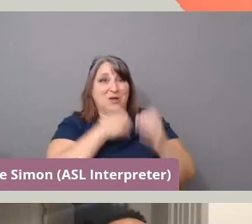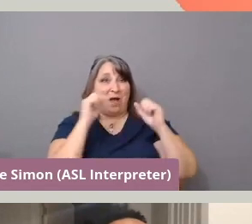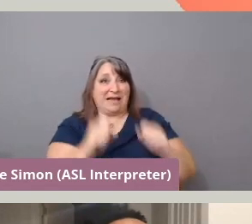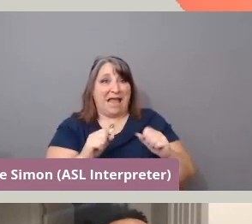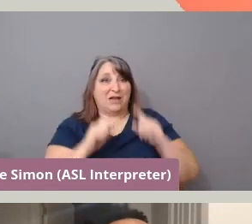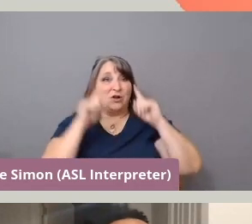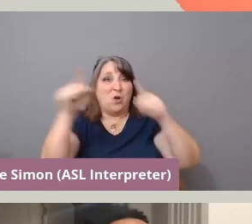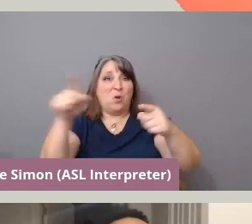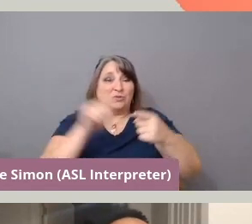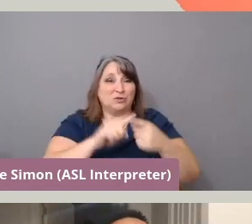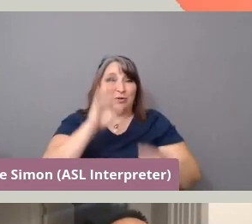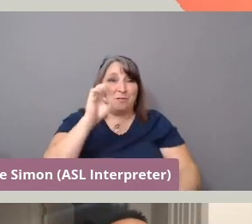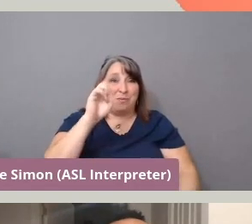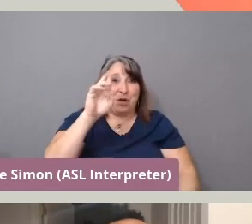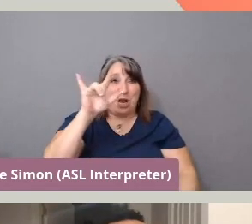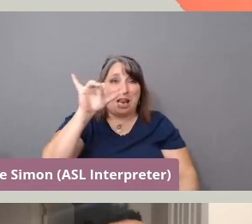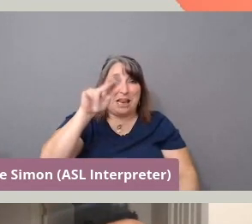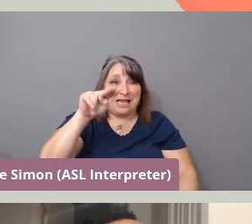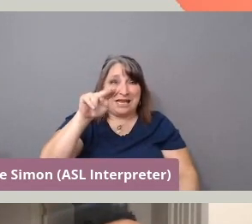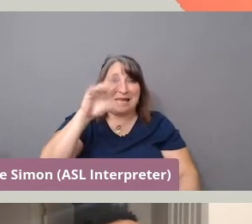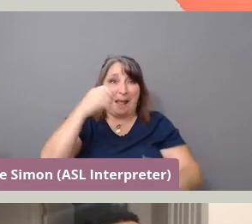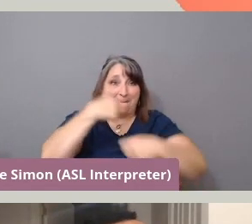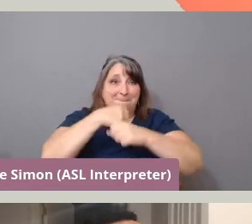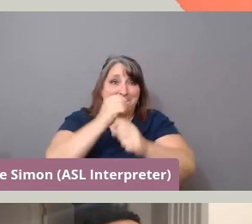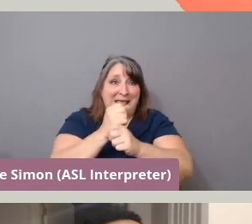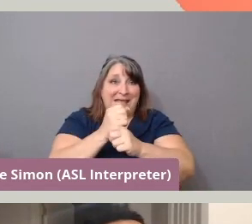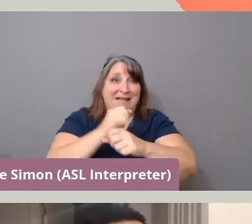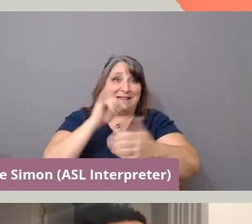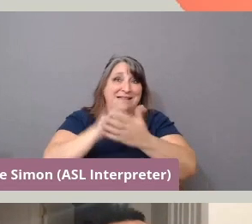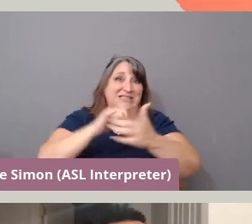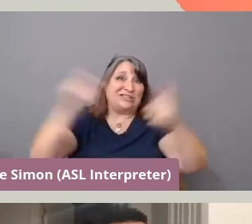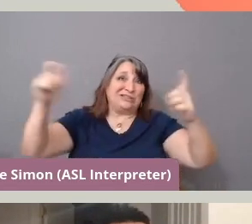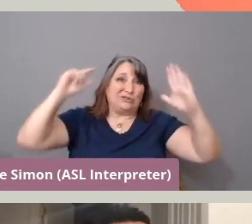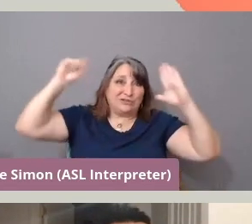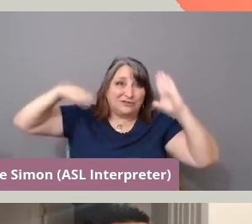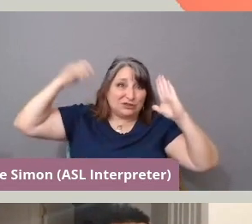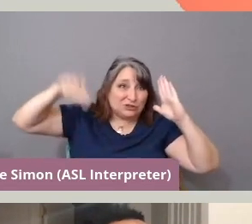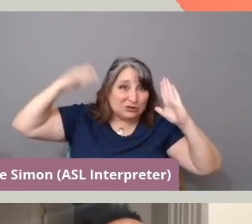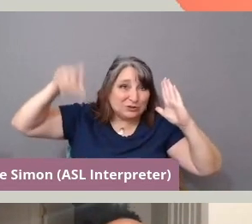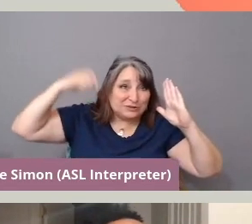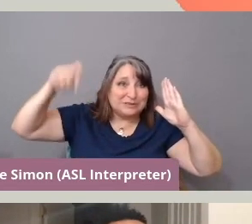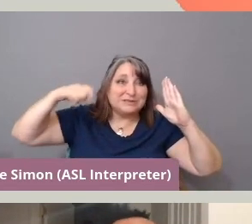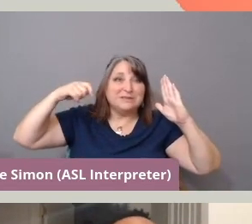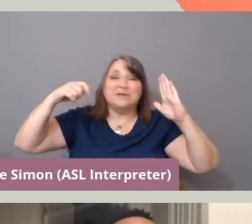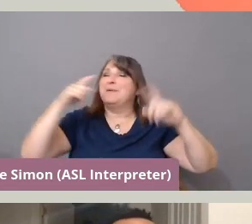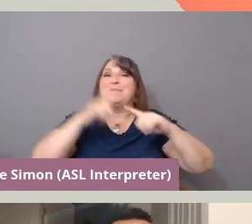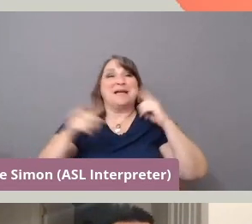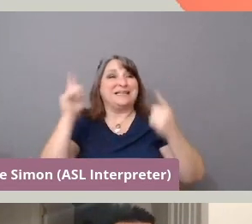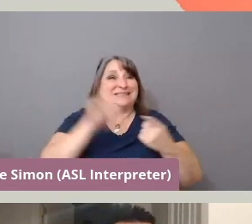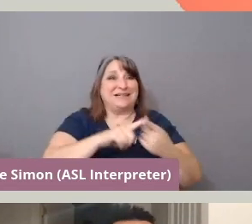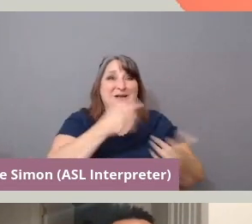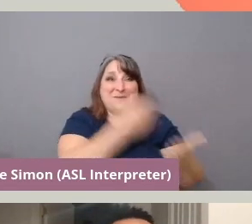and do this huge shoot. But until then, it was a tiny movie.